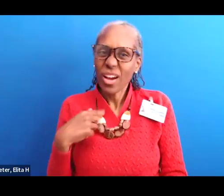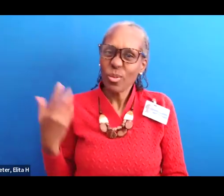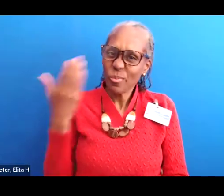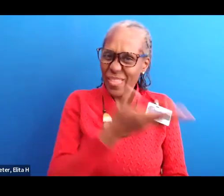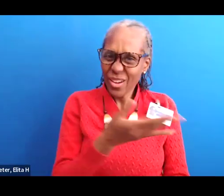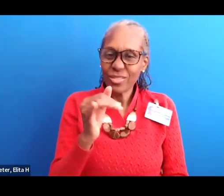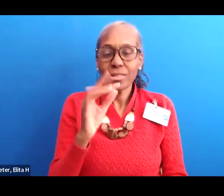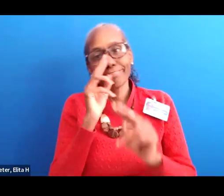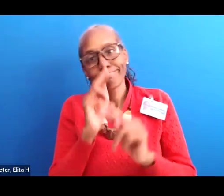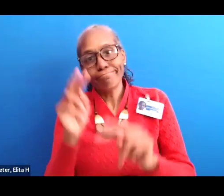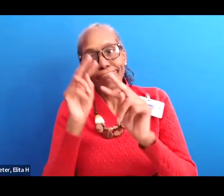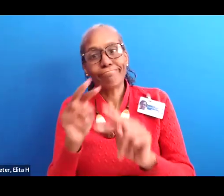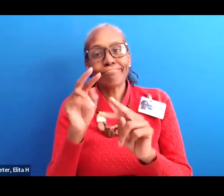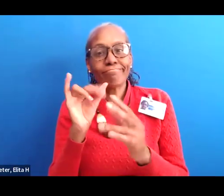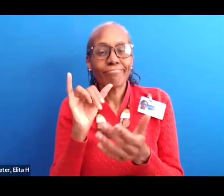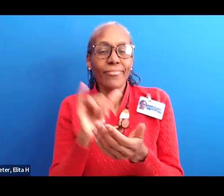I'm really looking forward to doing that.